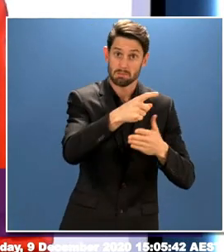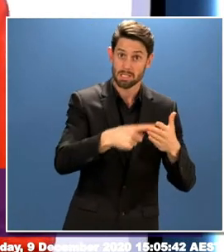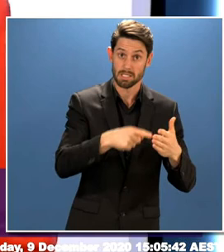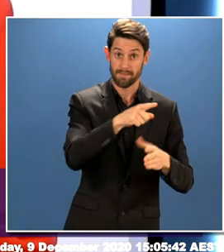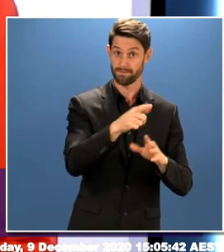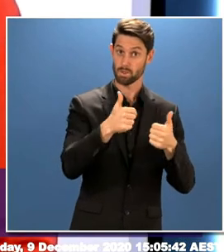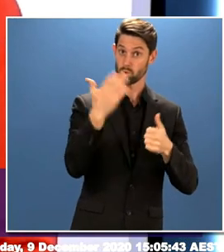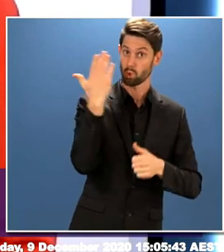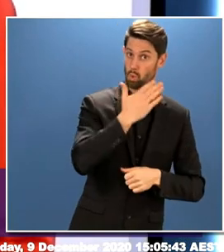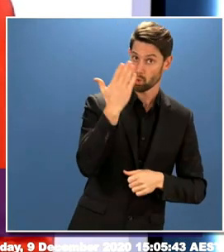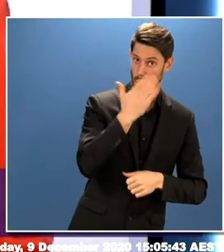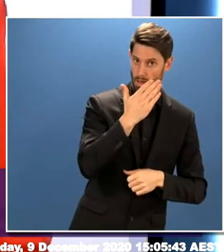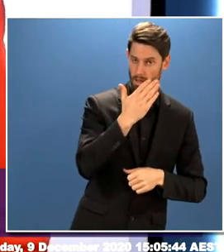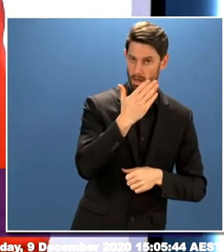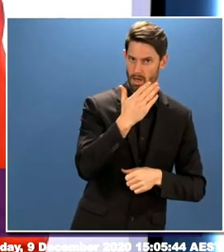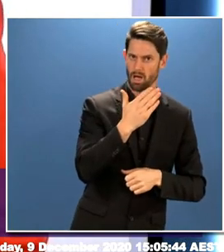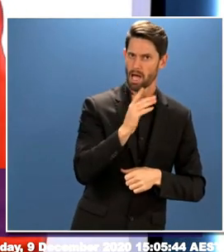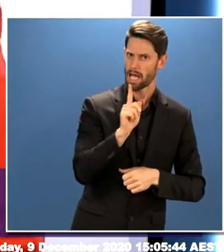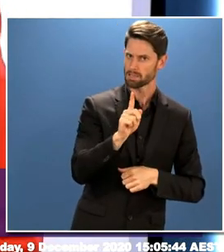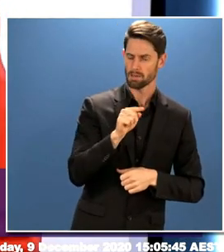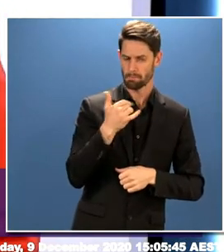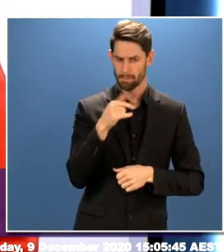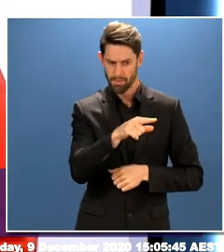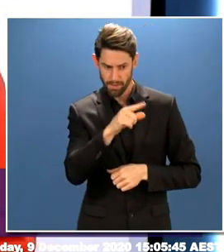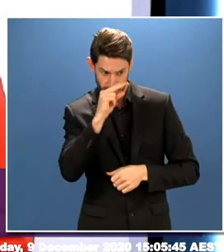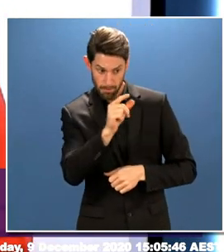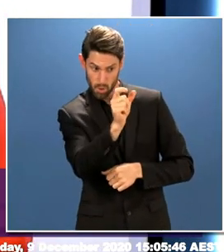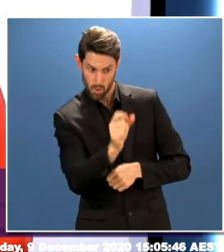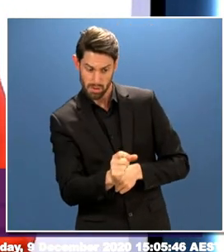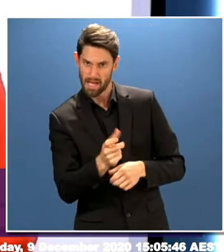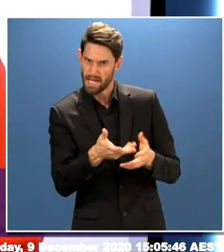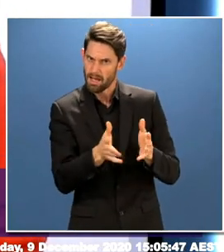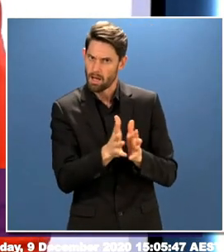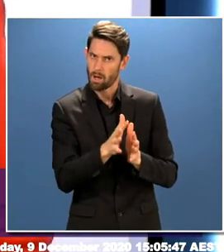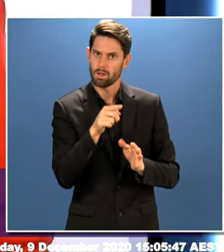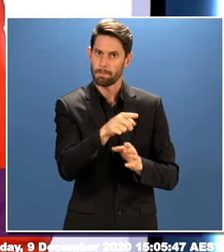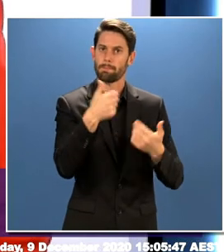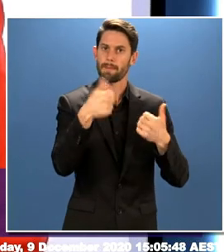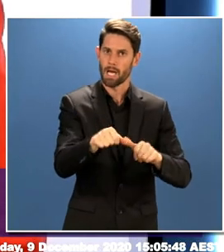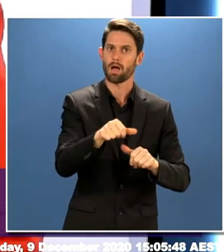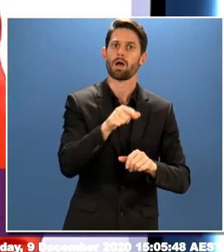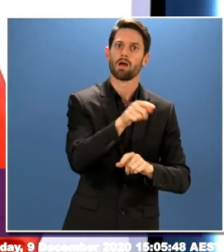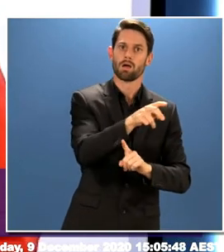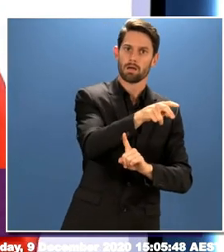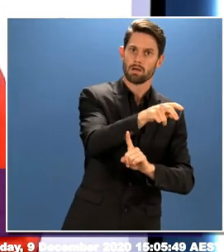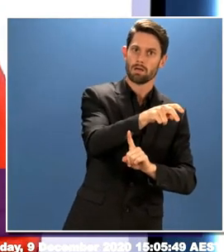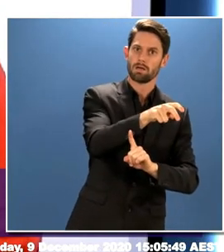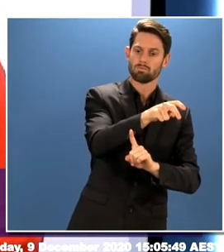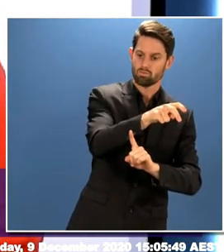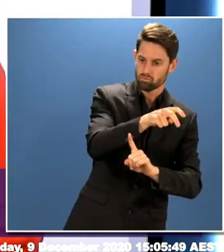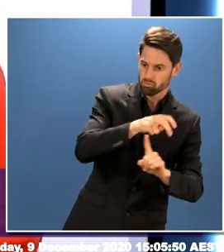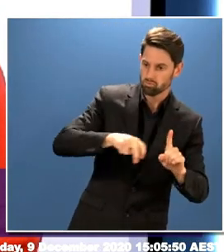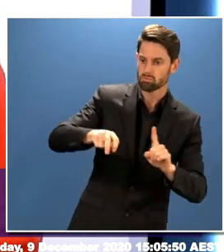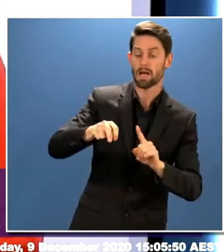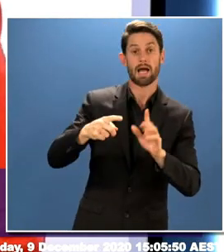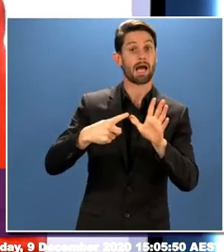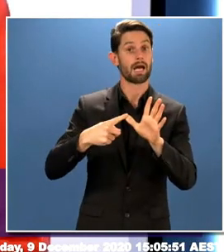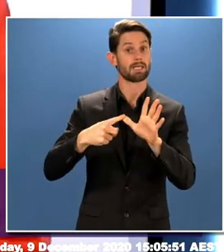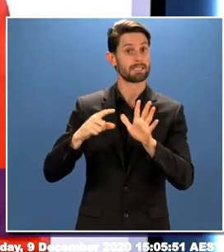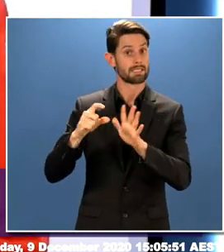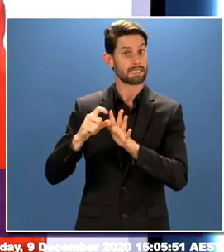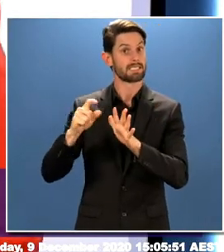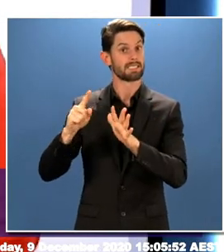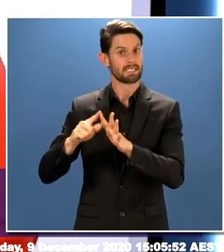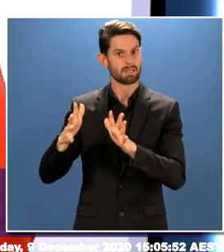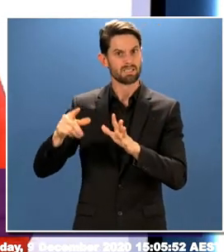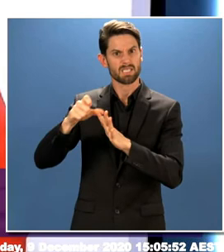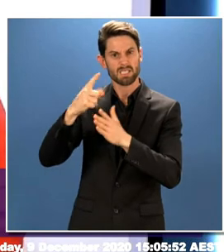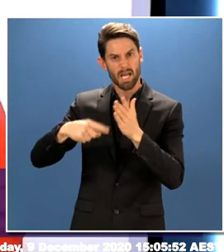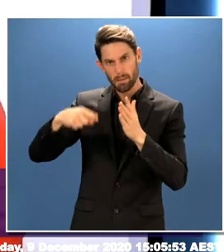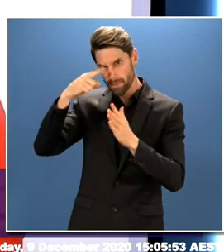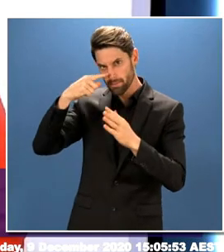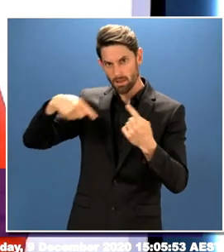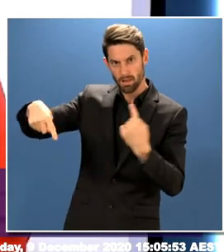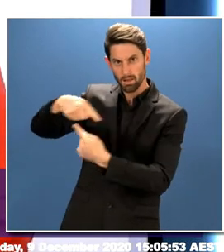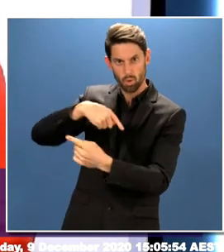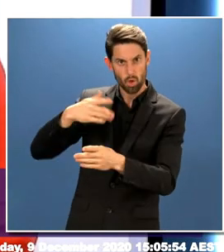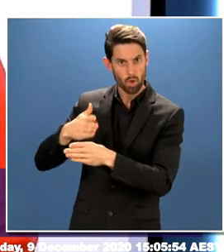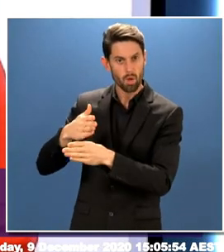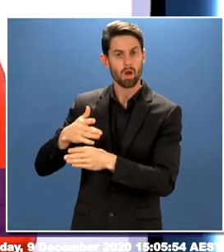And how and why a young person might transition into an ADE or to DSP or